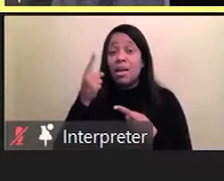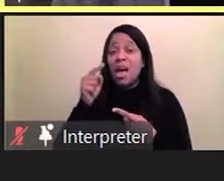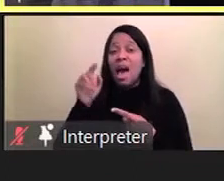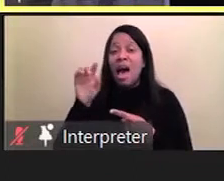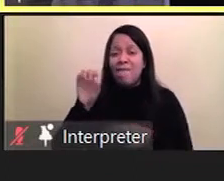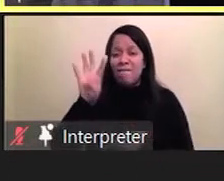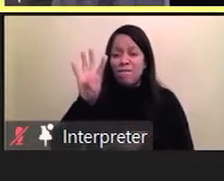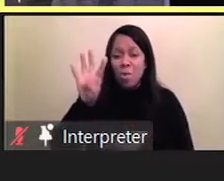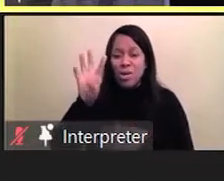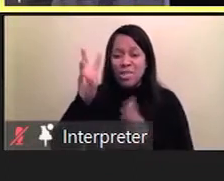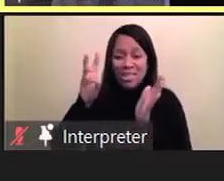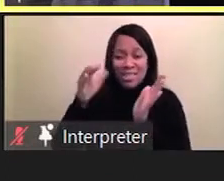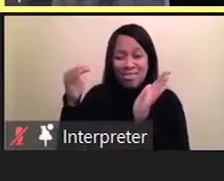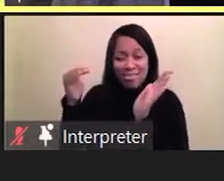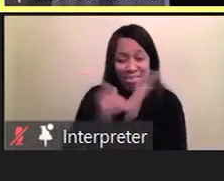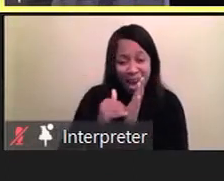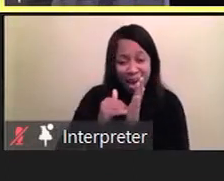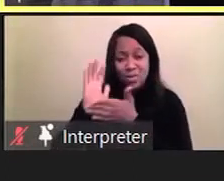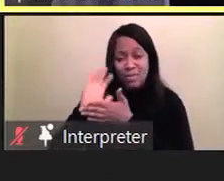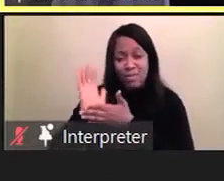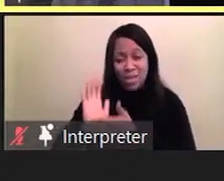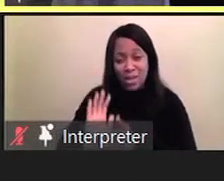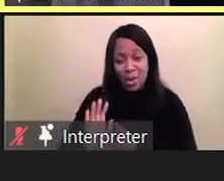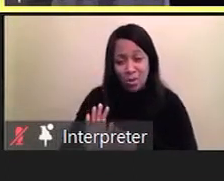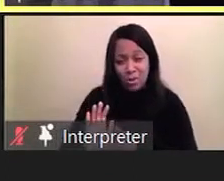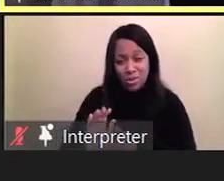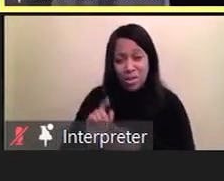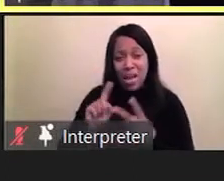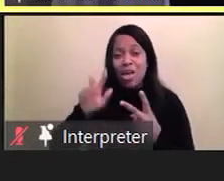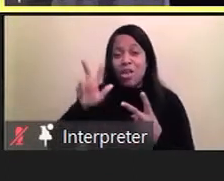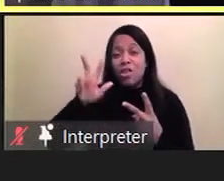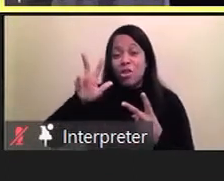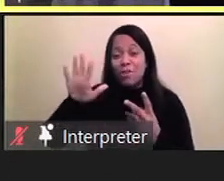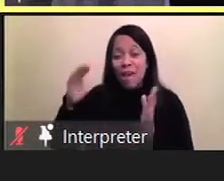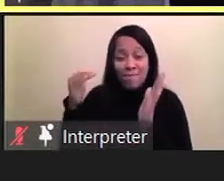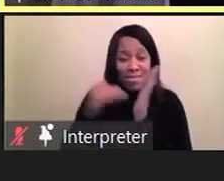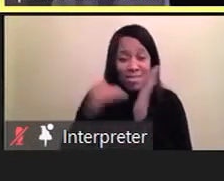There were 46,000 video files and 35,000 audio files.